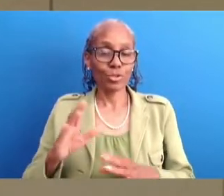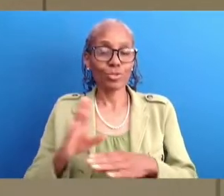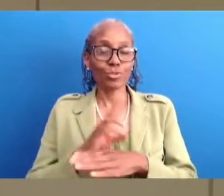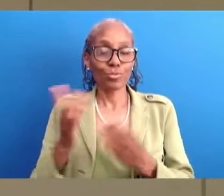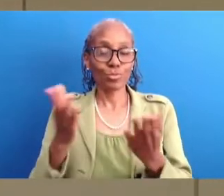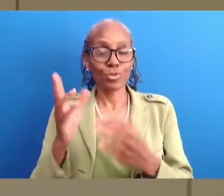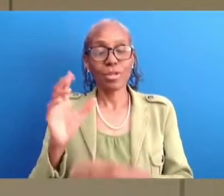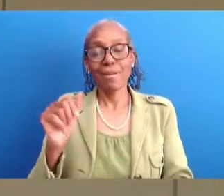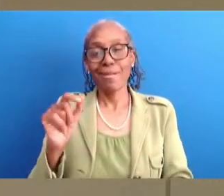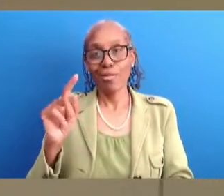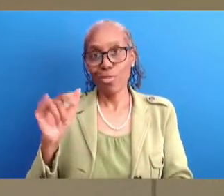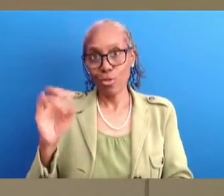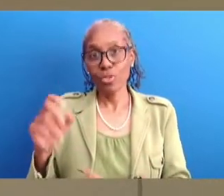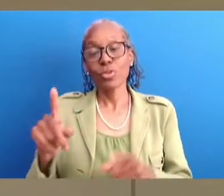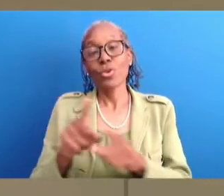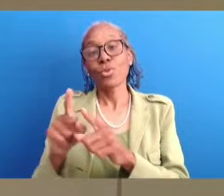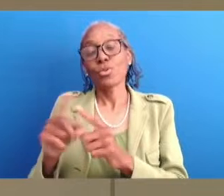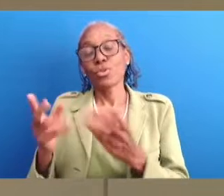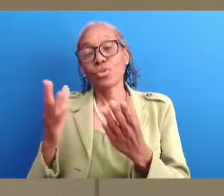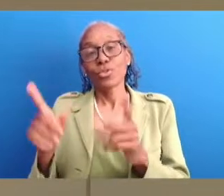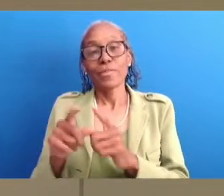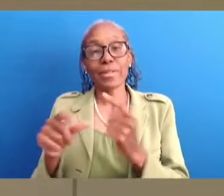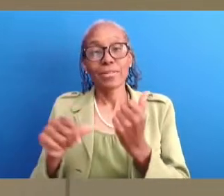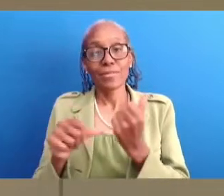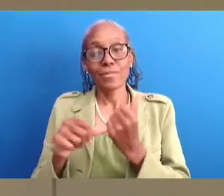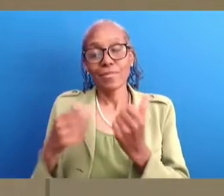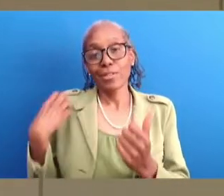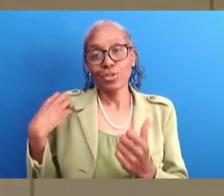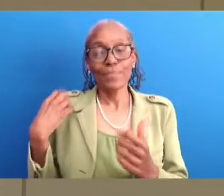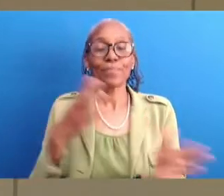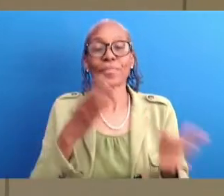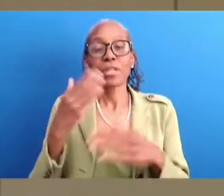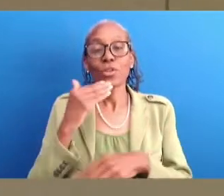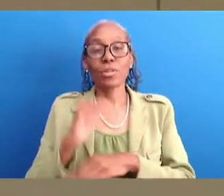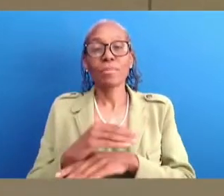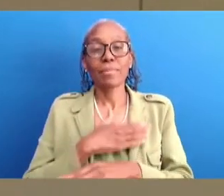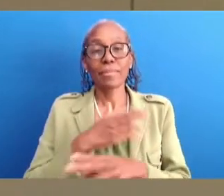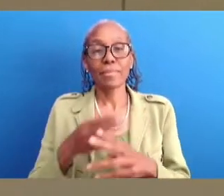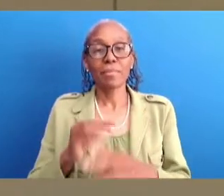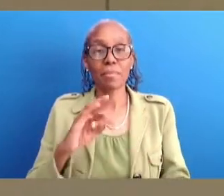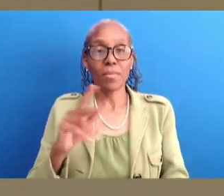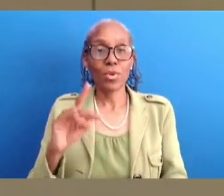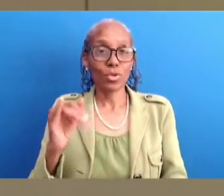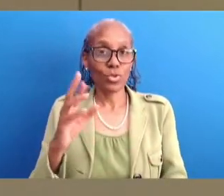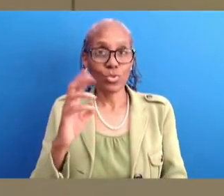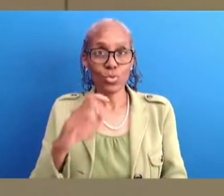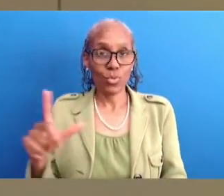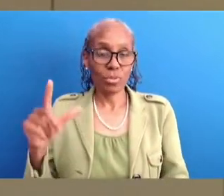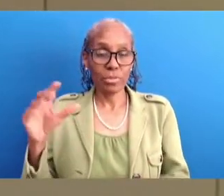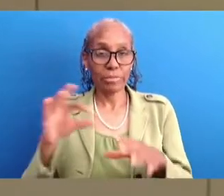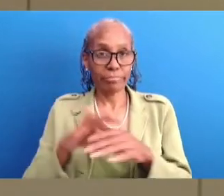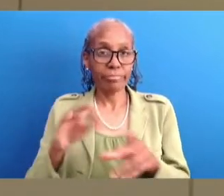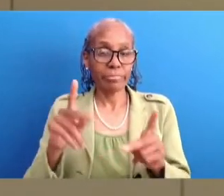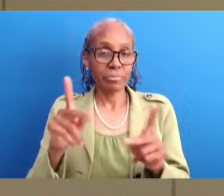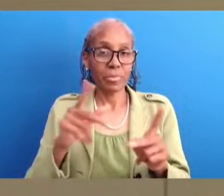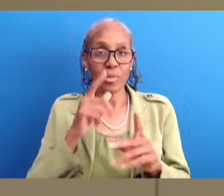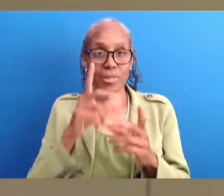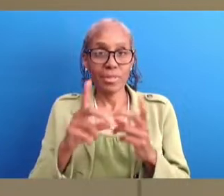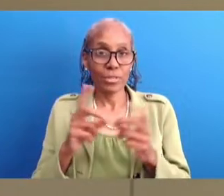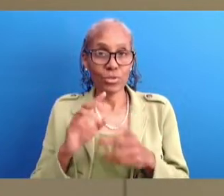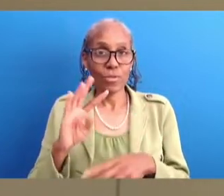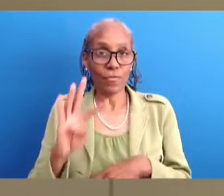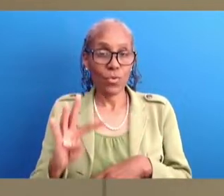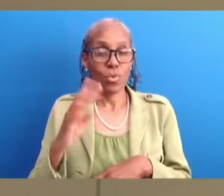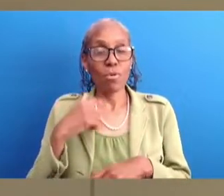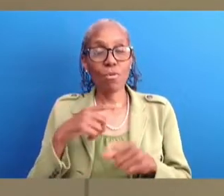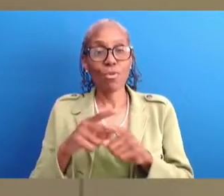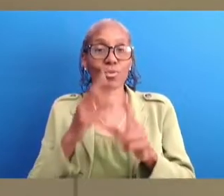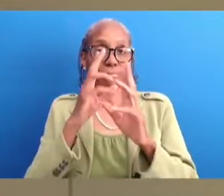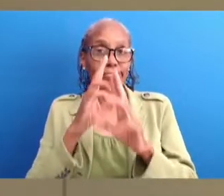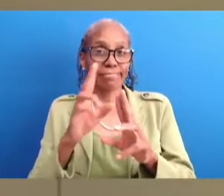NAME IS LEIGH ALTMAN, COUNTY